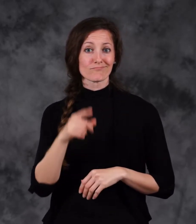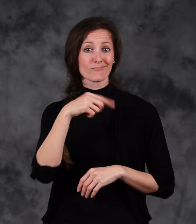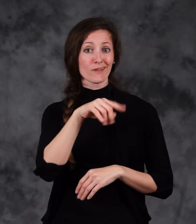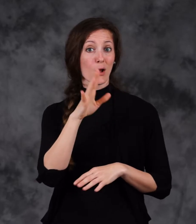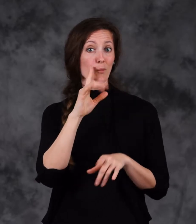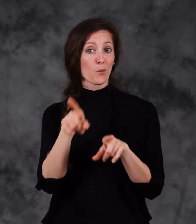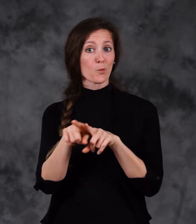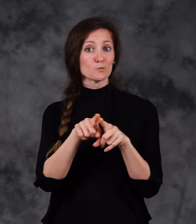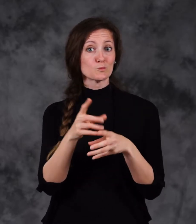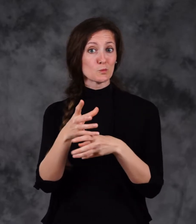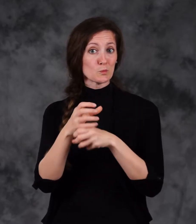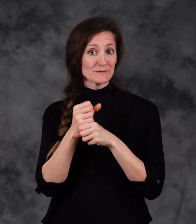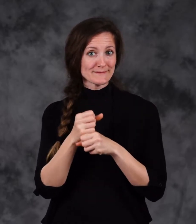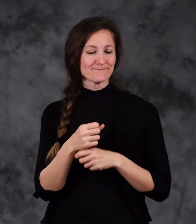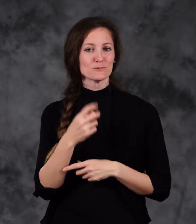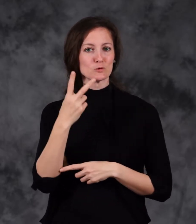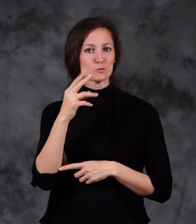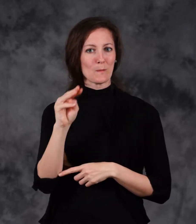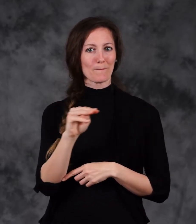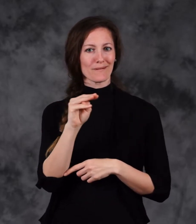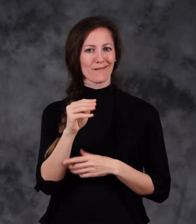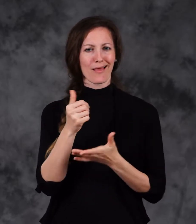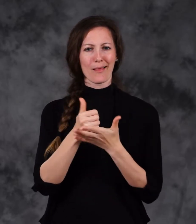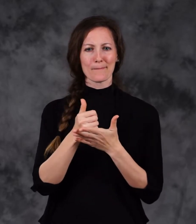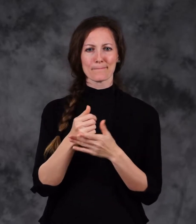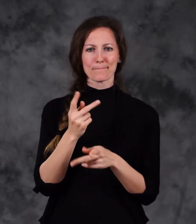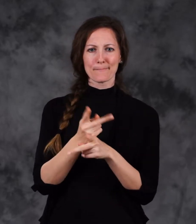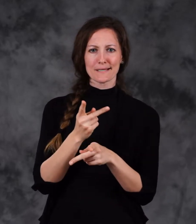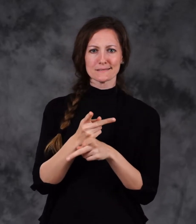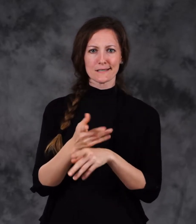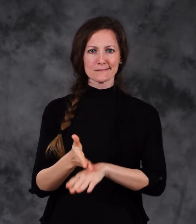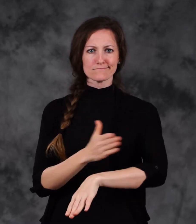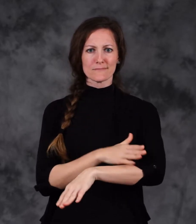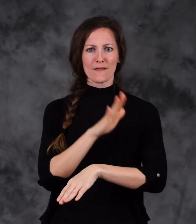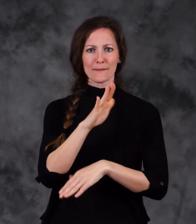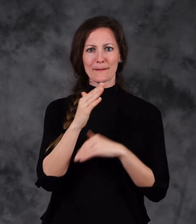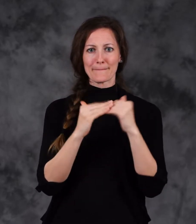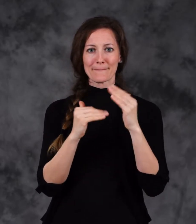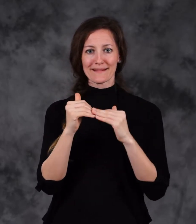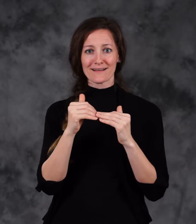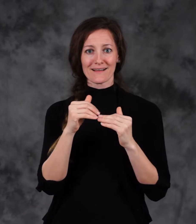They will also receive over $2 million to maintain and update buildings